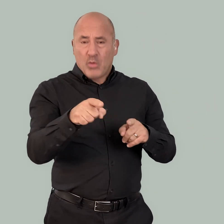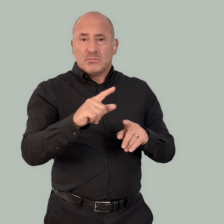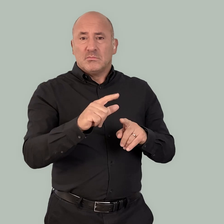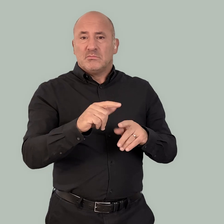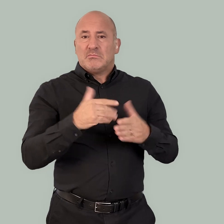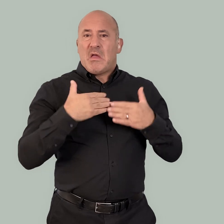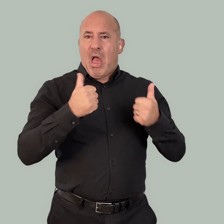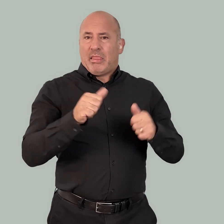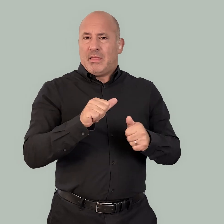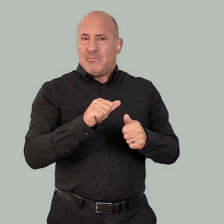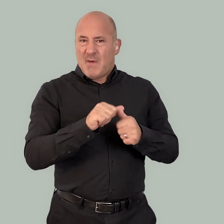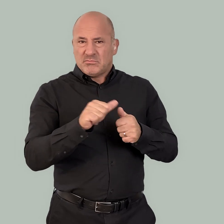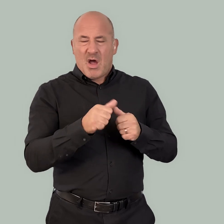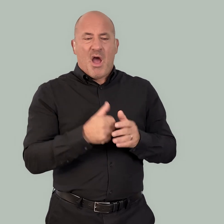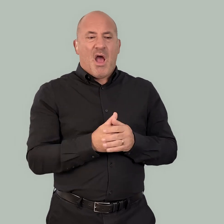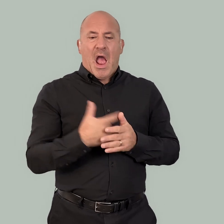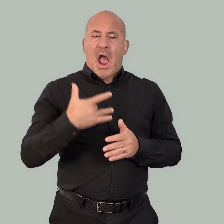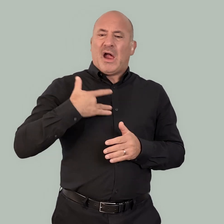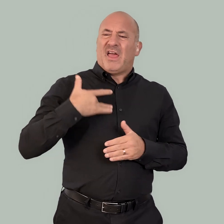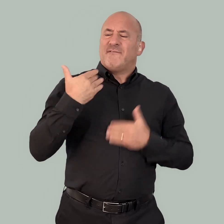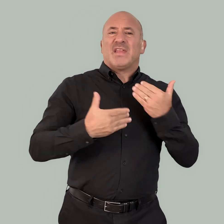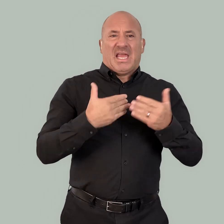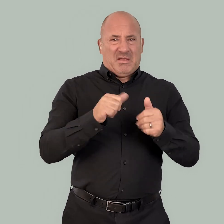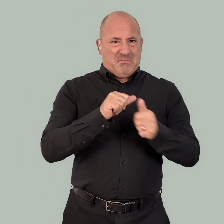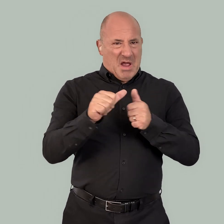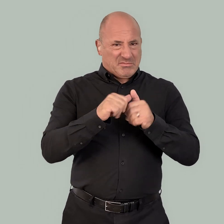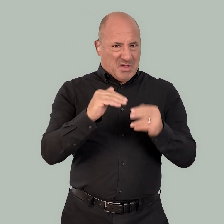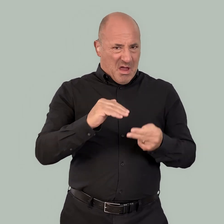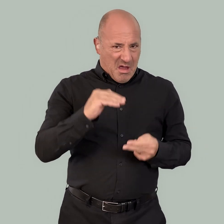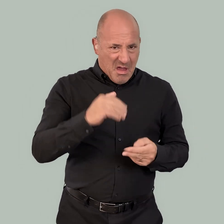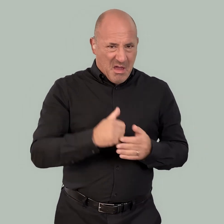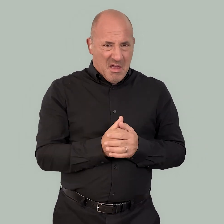to achieve better health, higher living standards